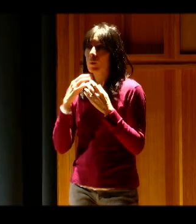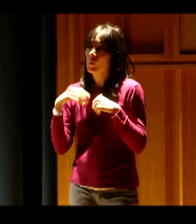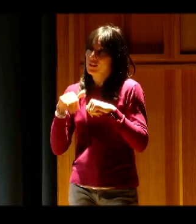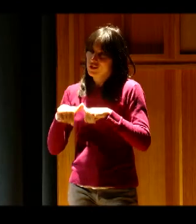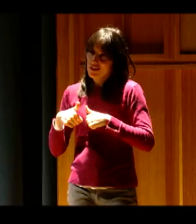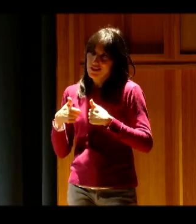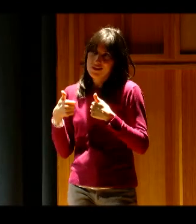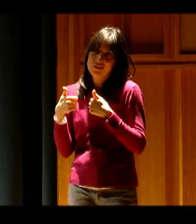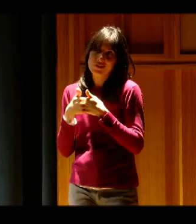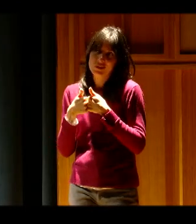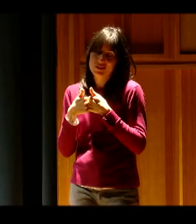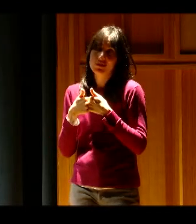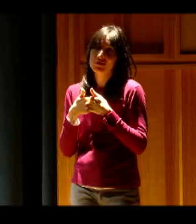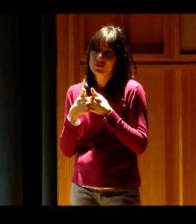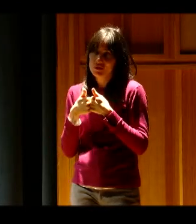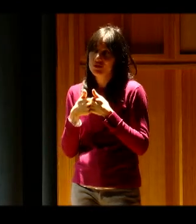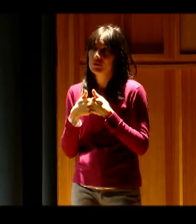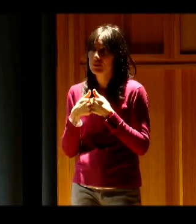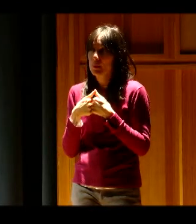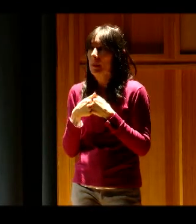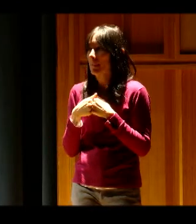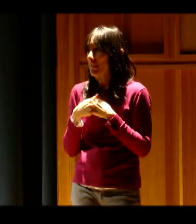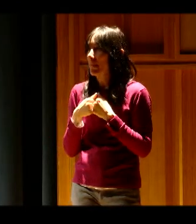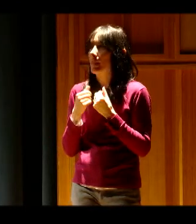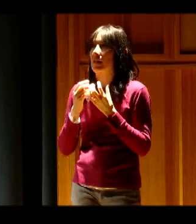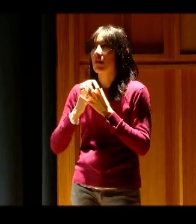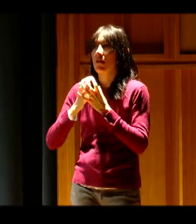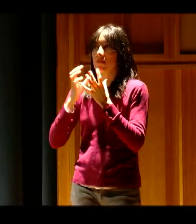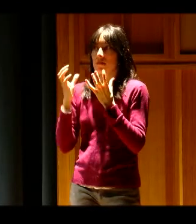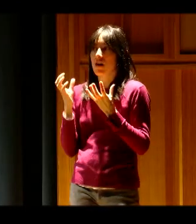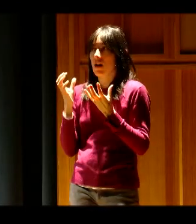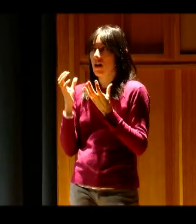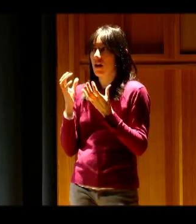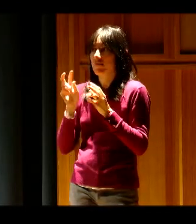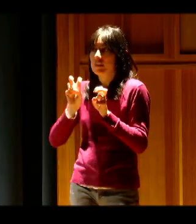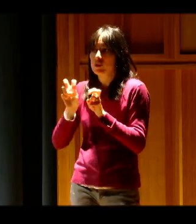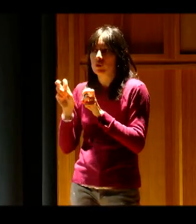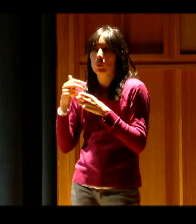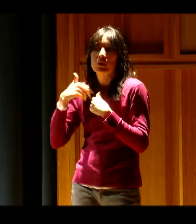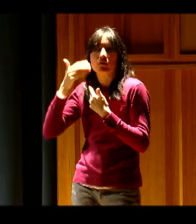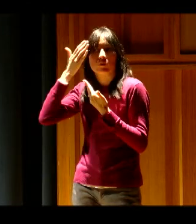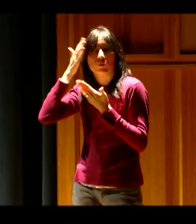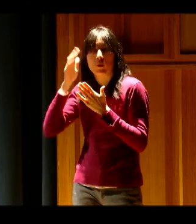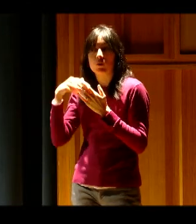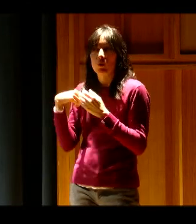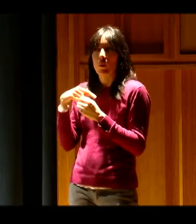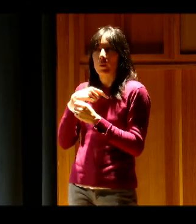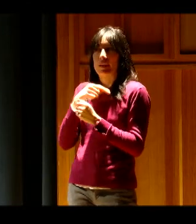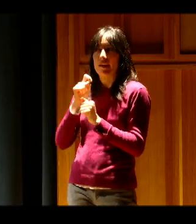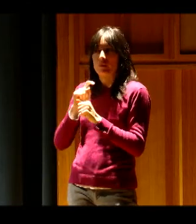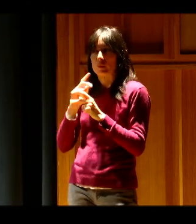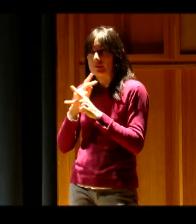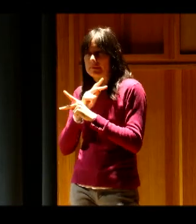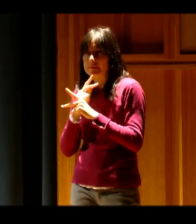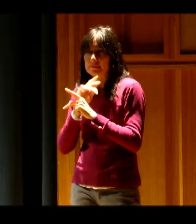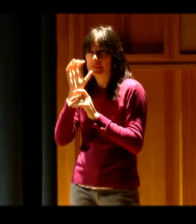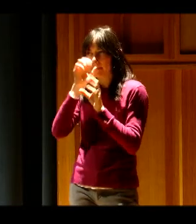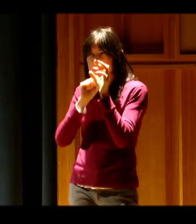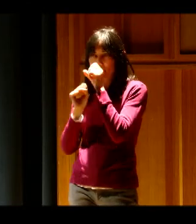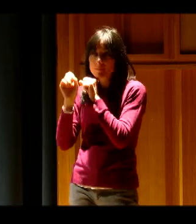because there is so much around it that we don't know and we're having to make lots of assumptions but it is extremely exciting.